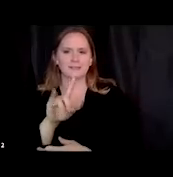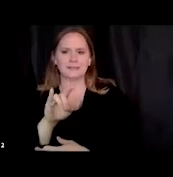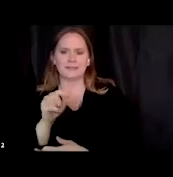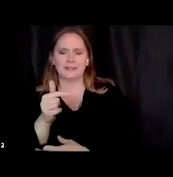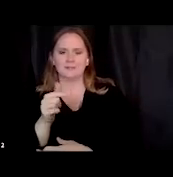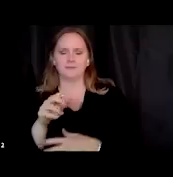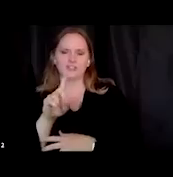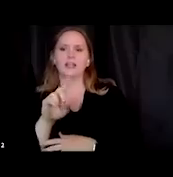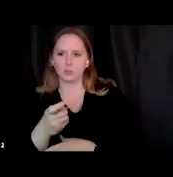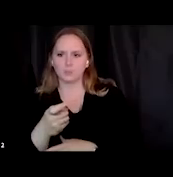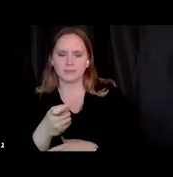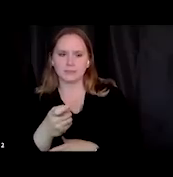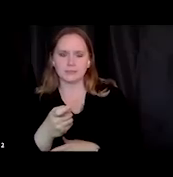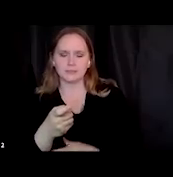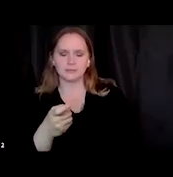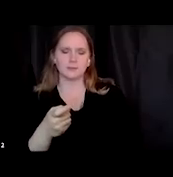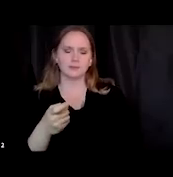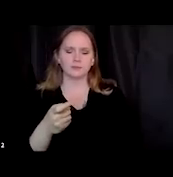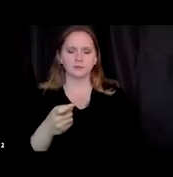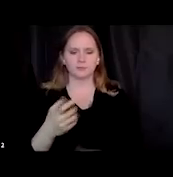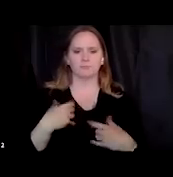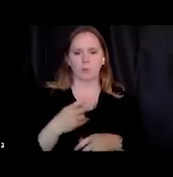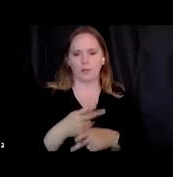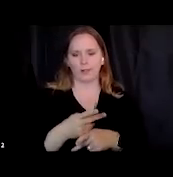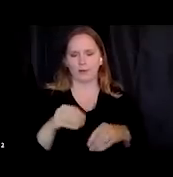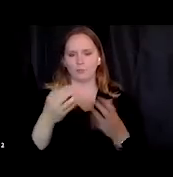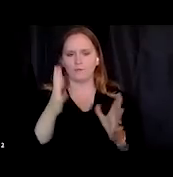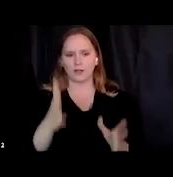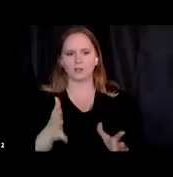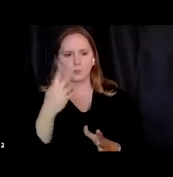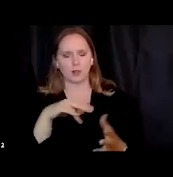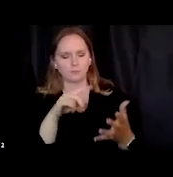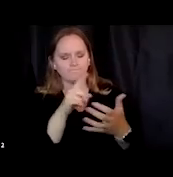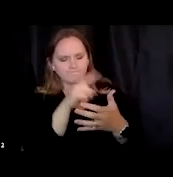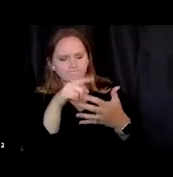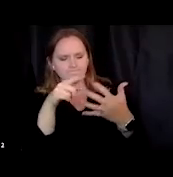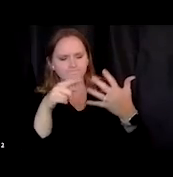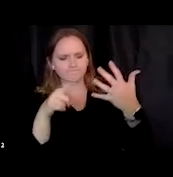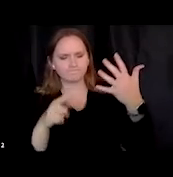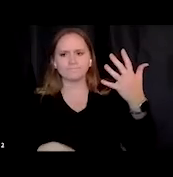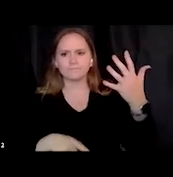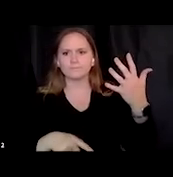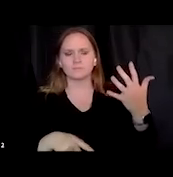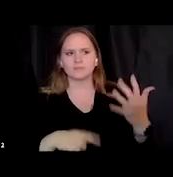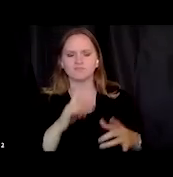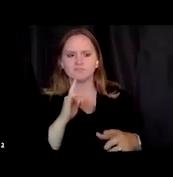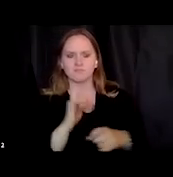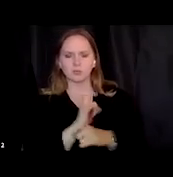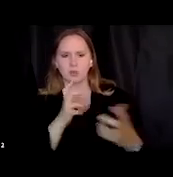mental health providers will go off of when they're determining whether someone has actual mental hoarding disorder or not.